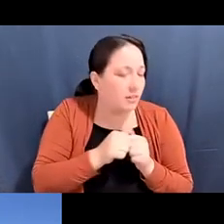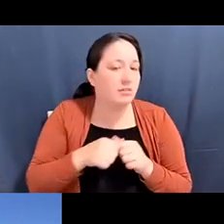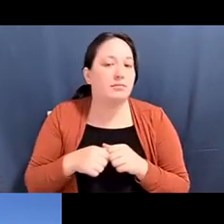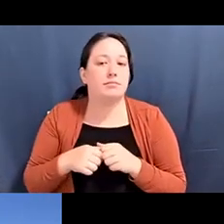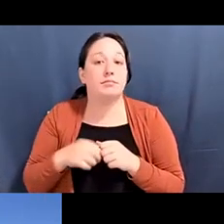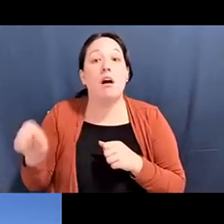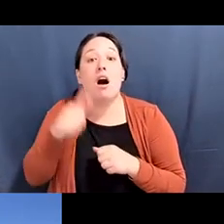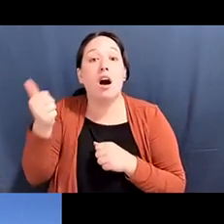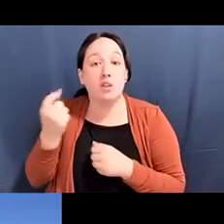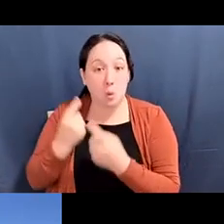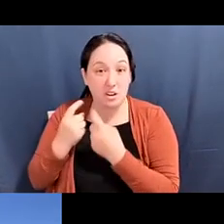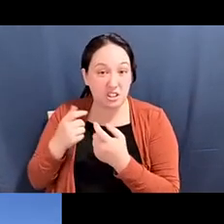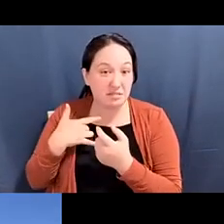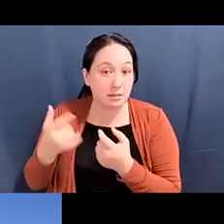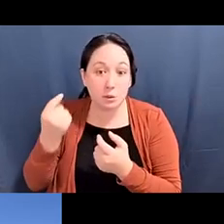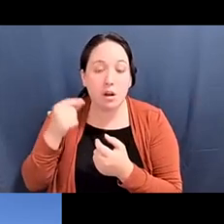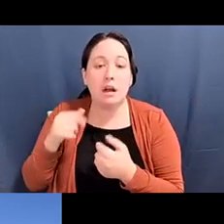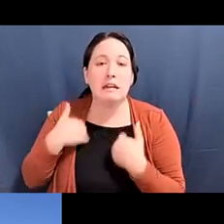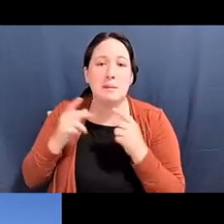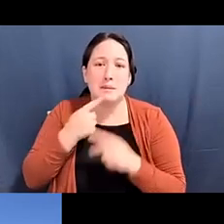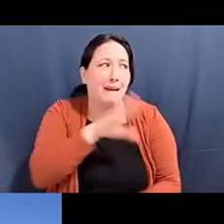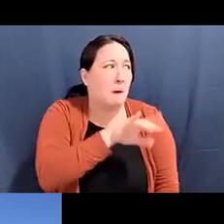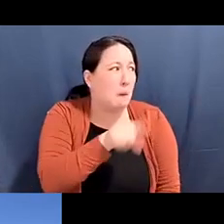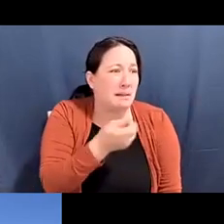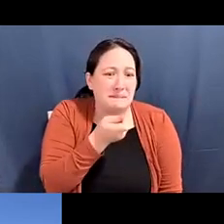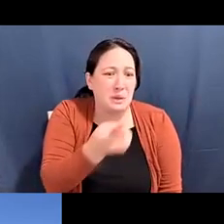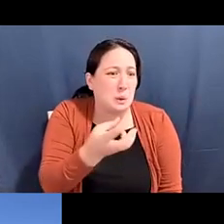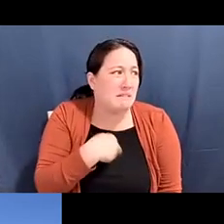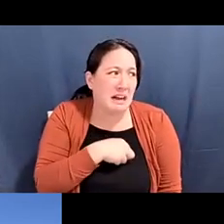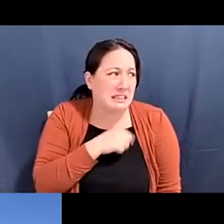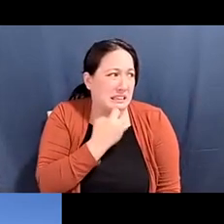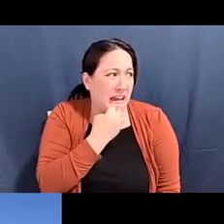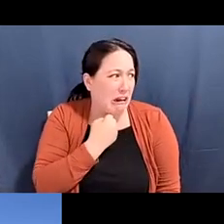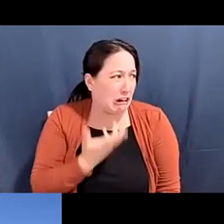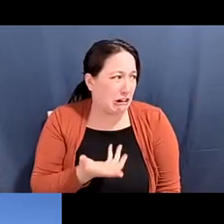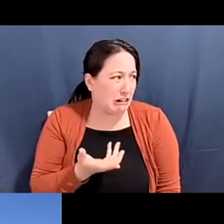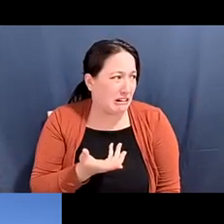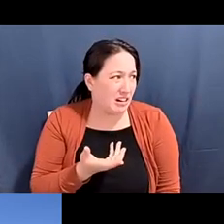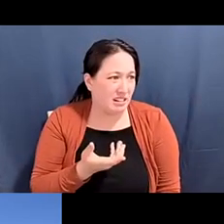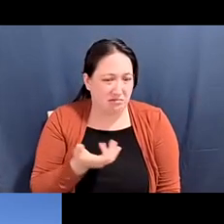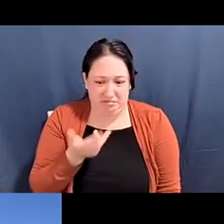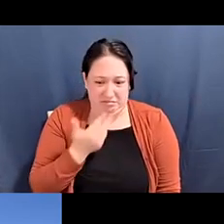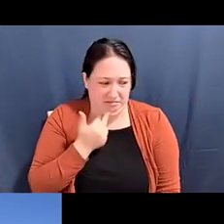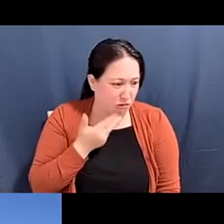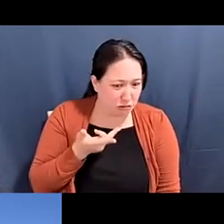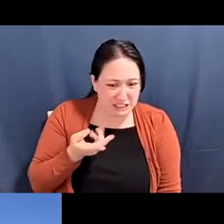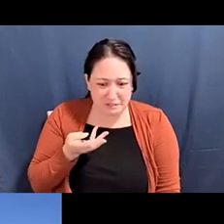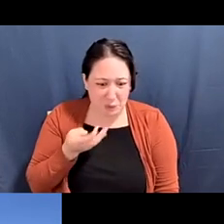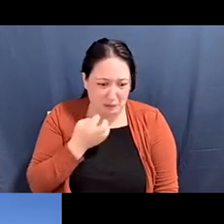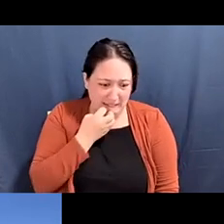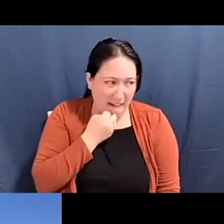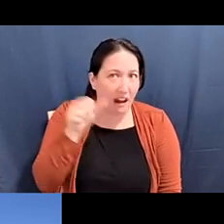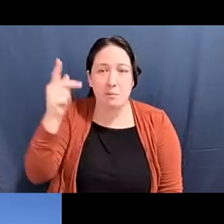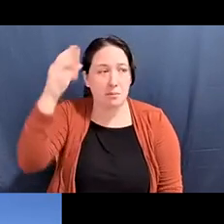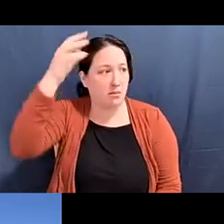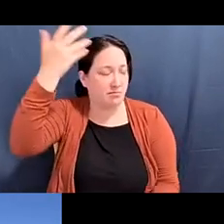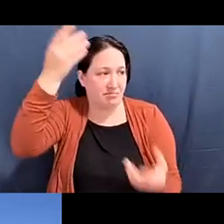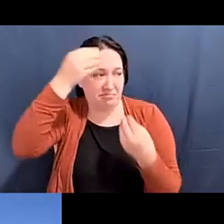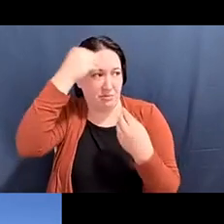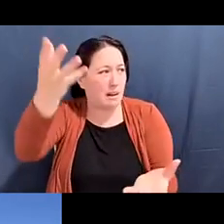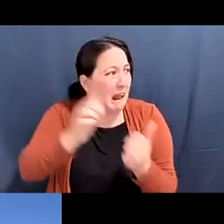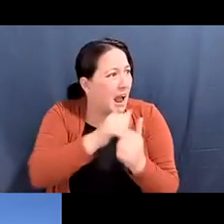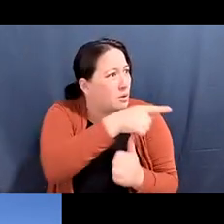pam tau lee: there's just a few of us on campus that... that care about this... this... this, not that many of us and... and... and this... and how did you get so many people to... to...